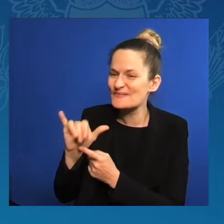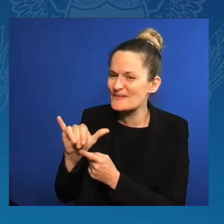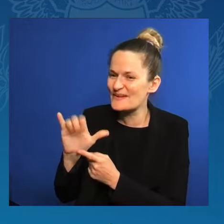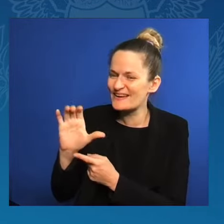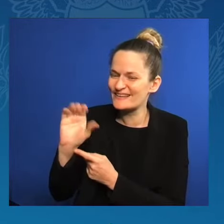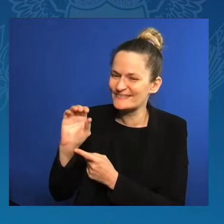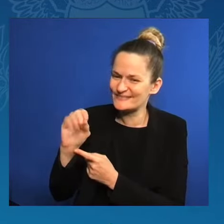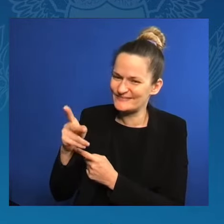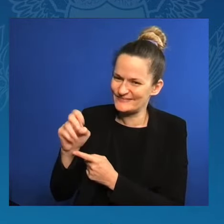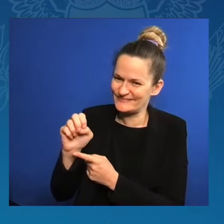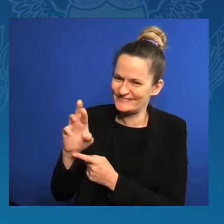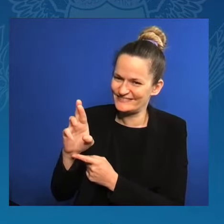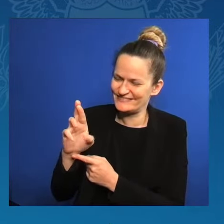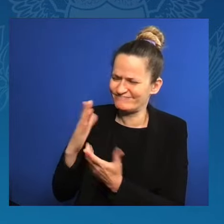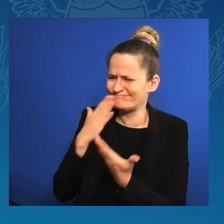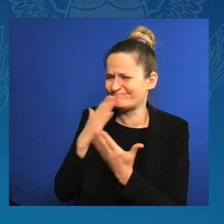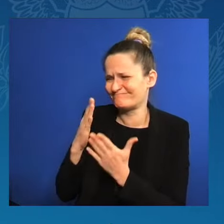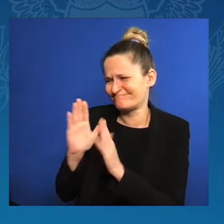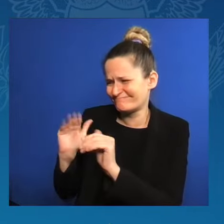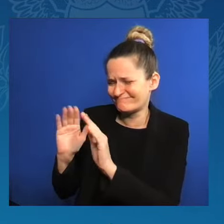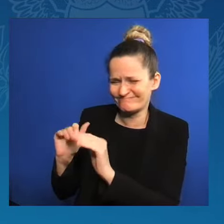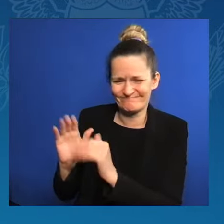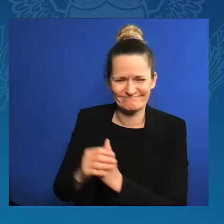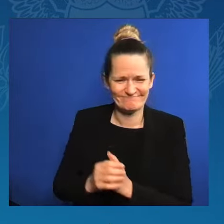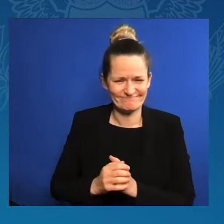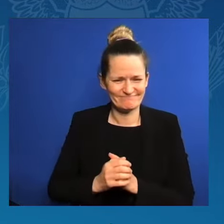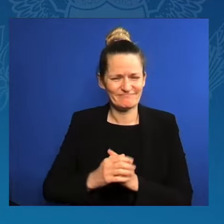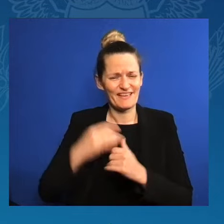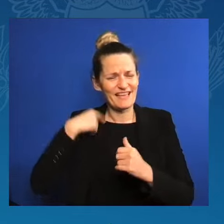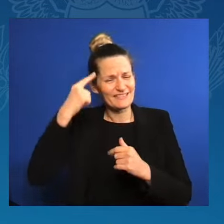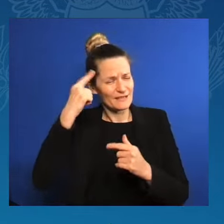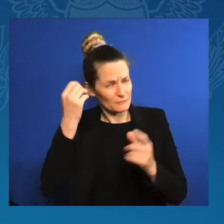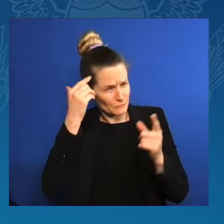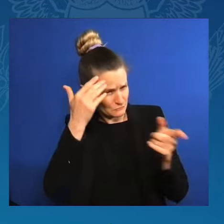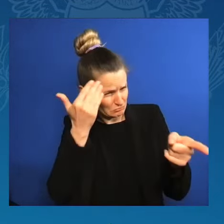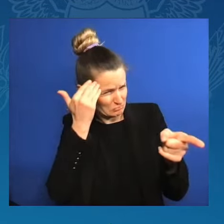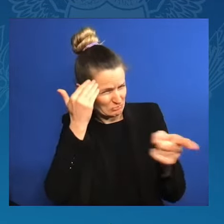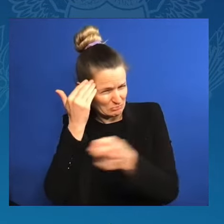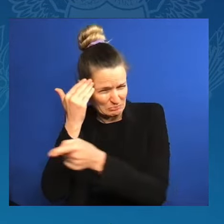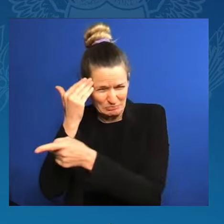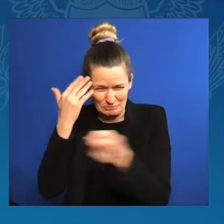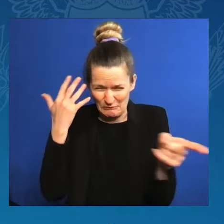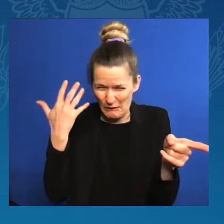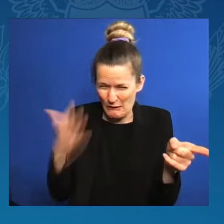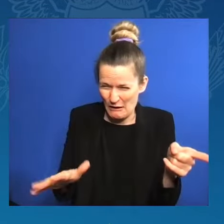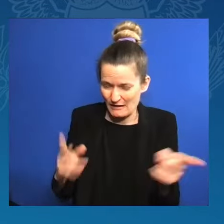I think many of you may know: Roy and I actually served together when I was attorney general of California